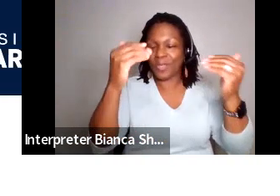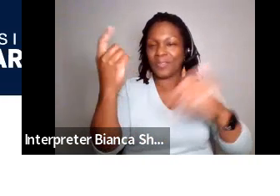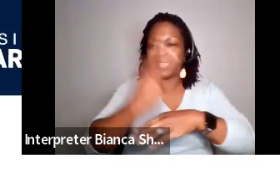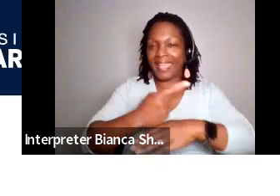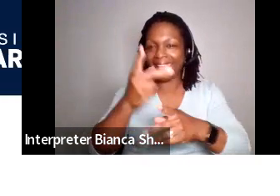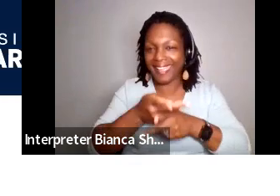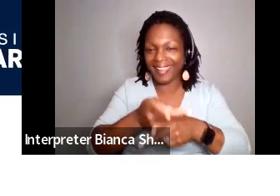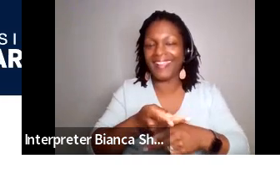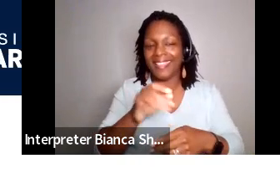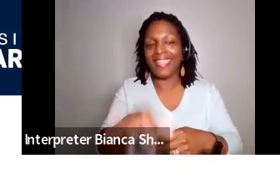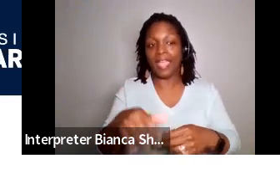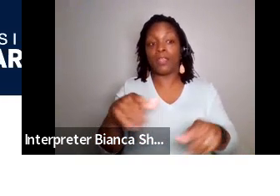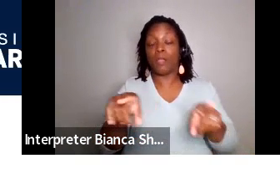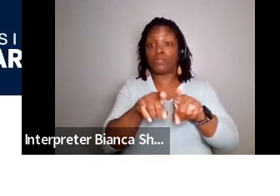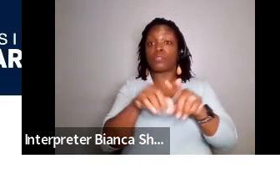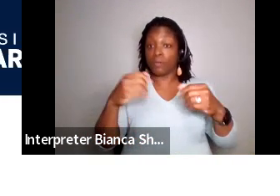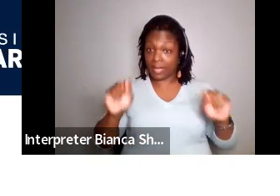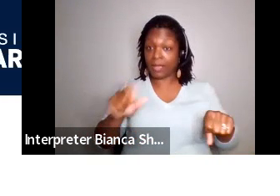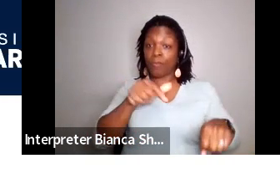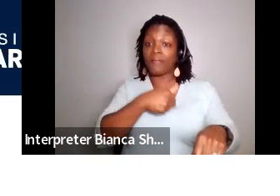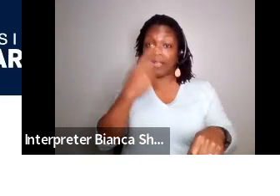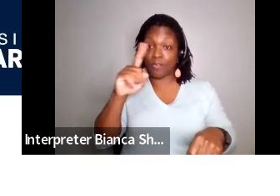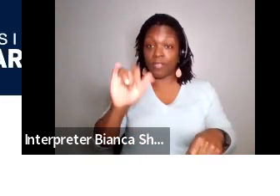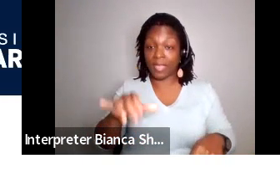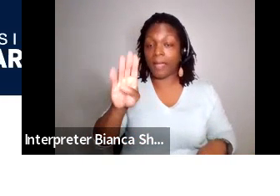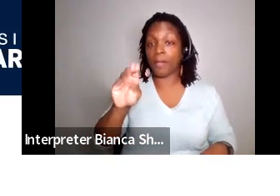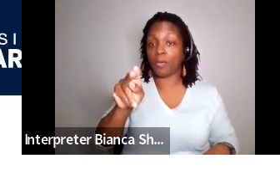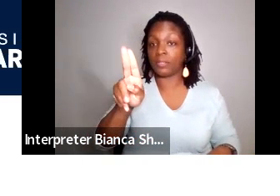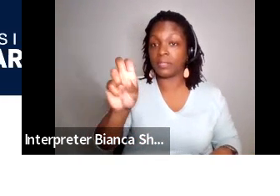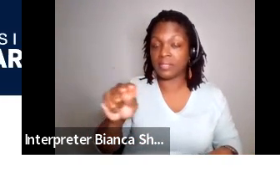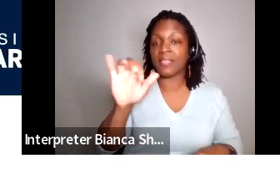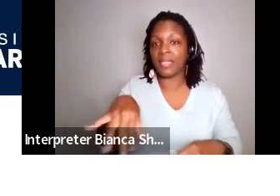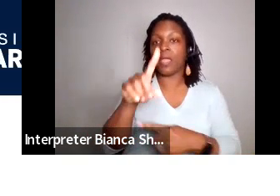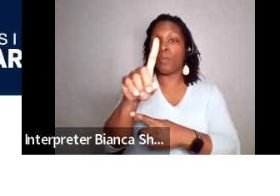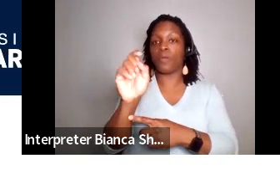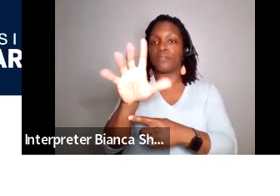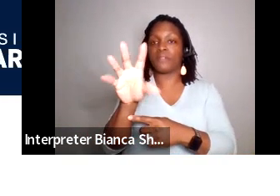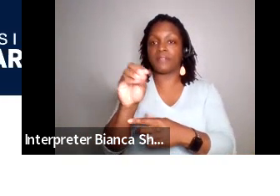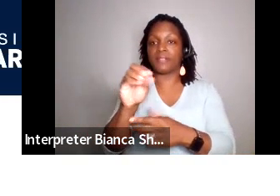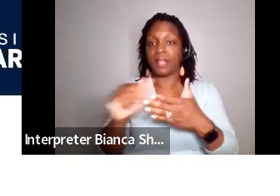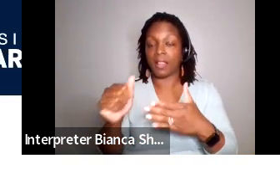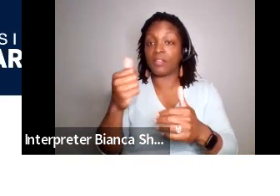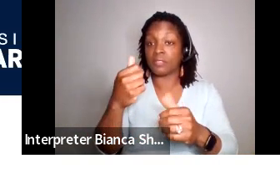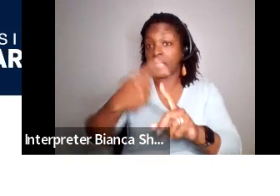All will be eligible for this bonus. The bonus is $150 per month.